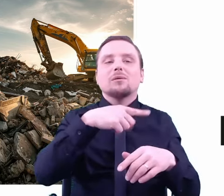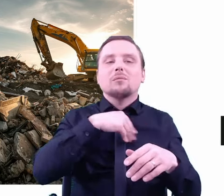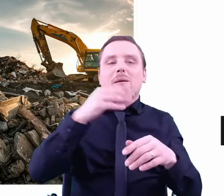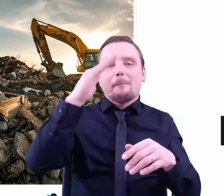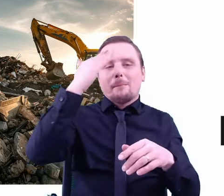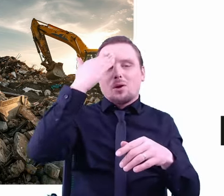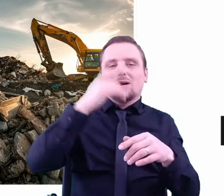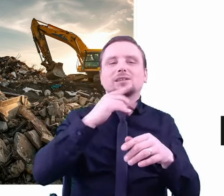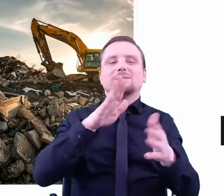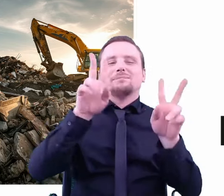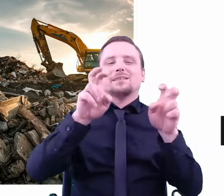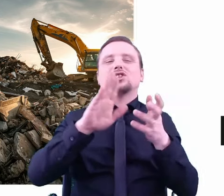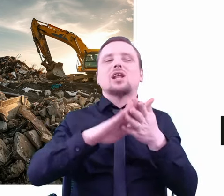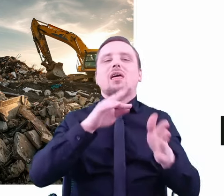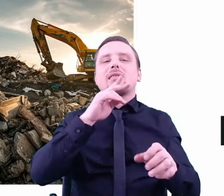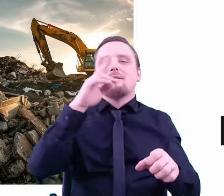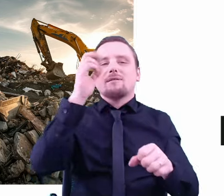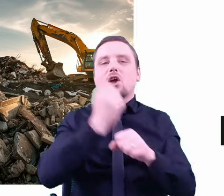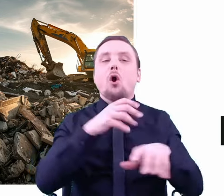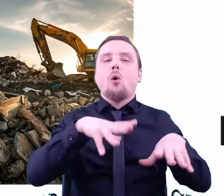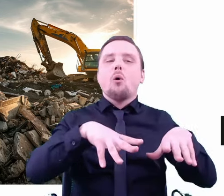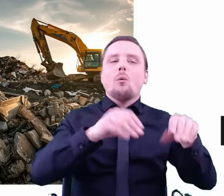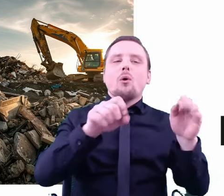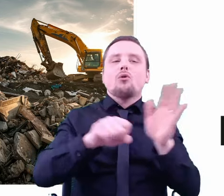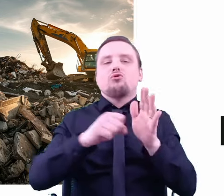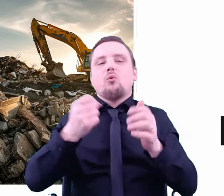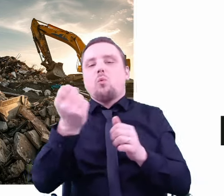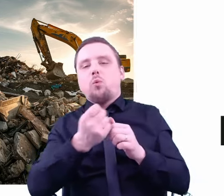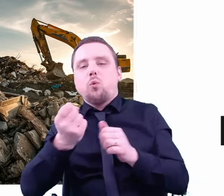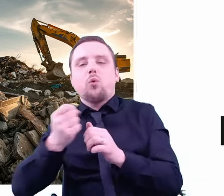from the acquisition of the material through its operation and disposal.